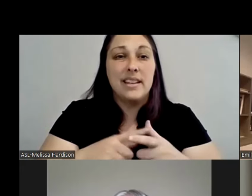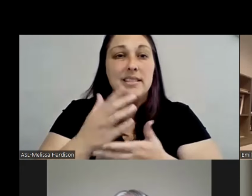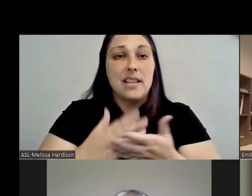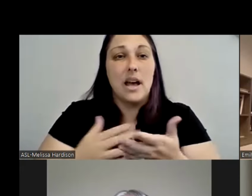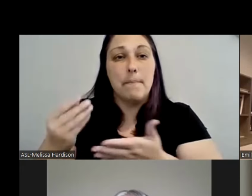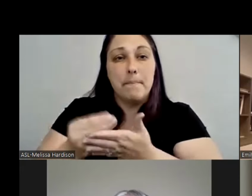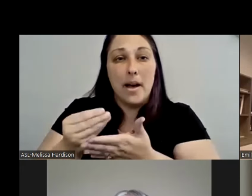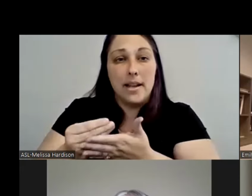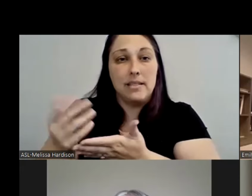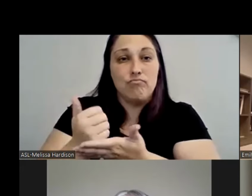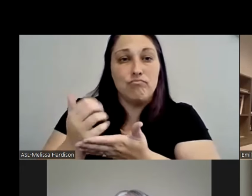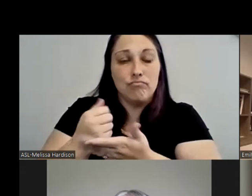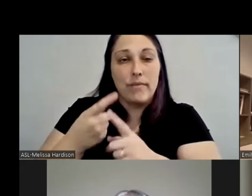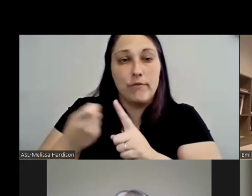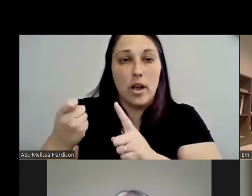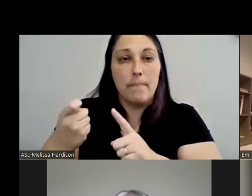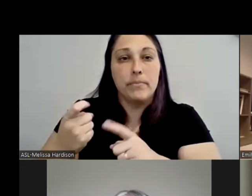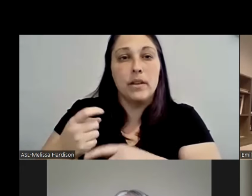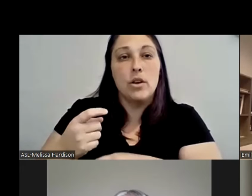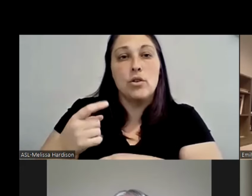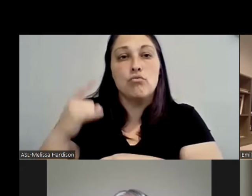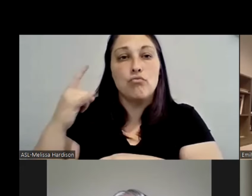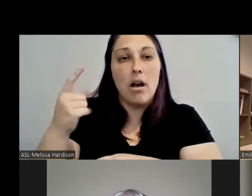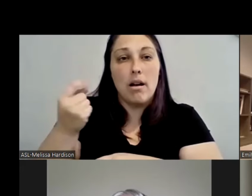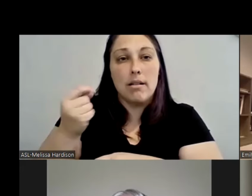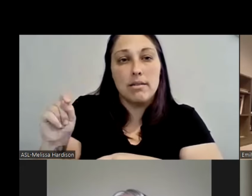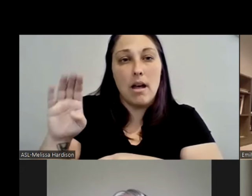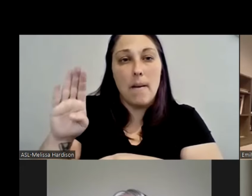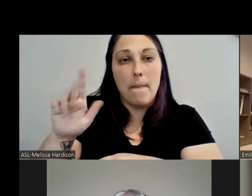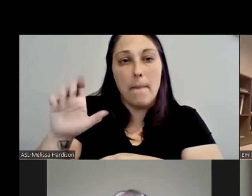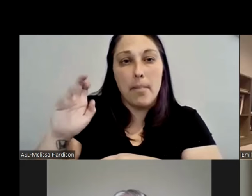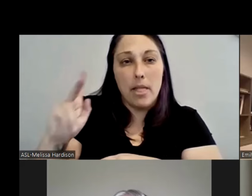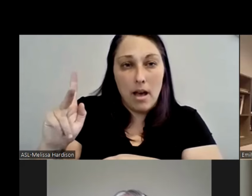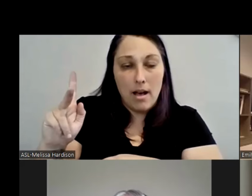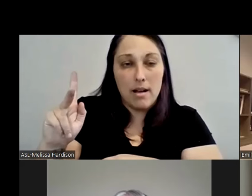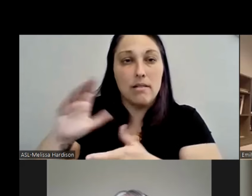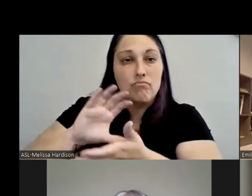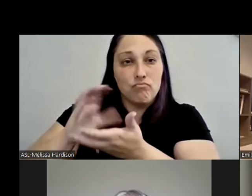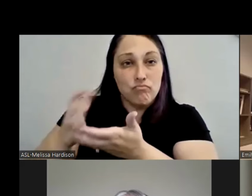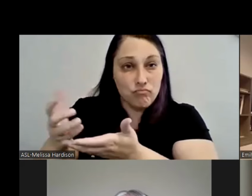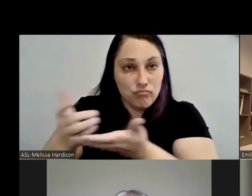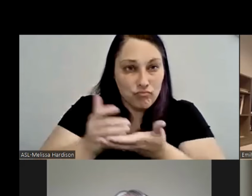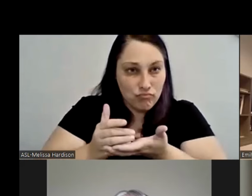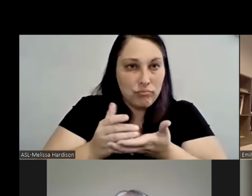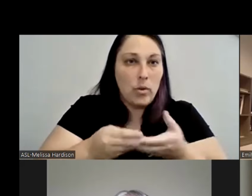easily access them. And you think that these are all commonplace!